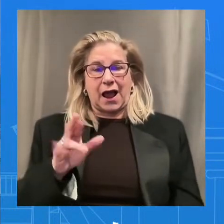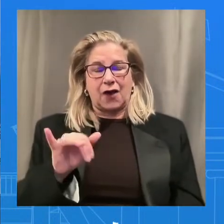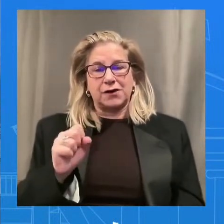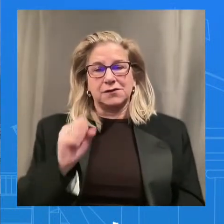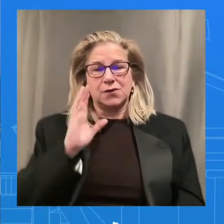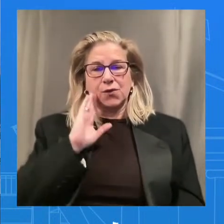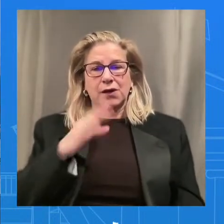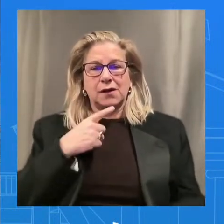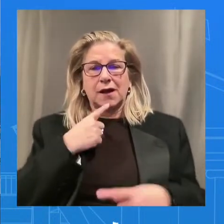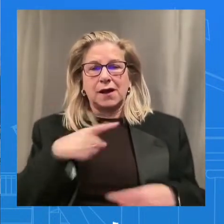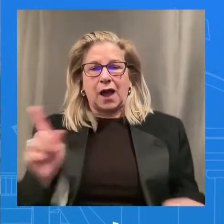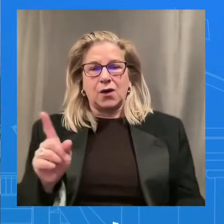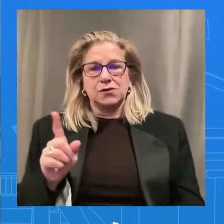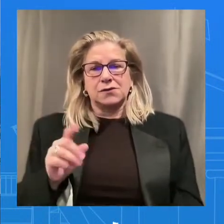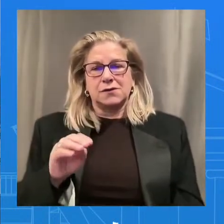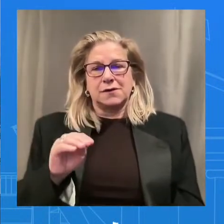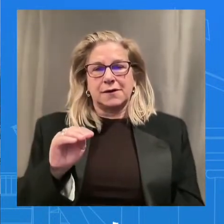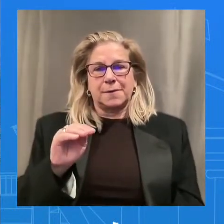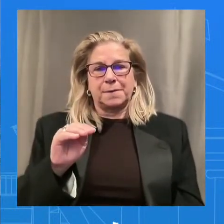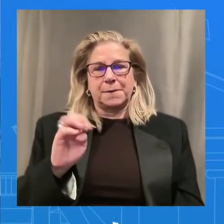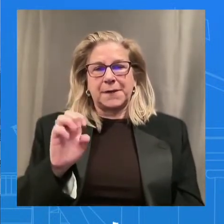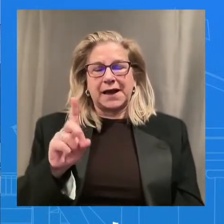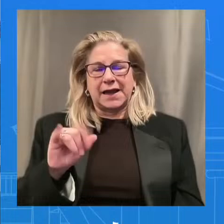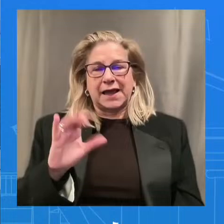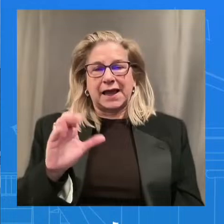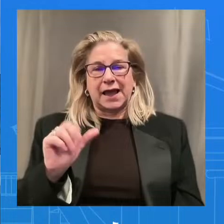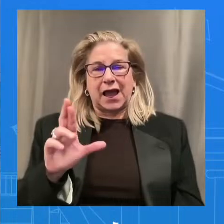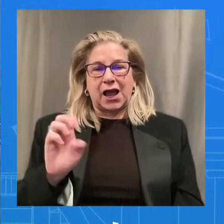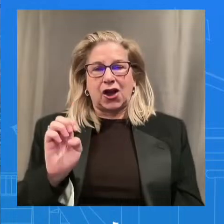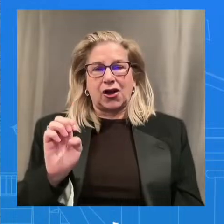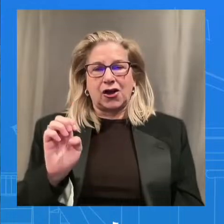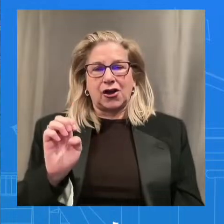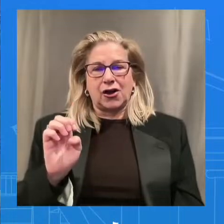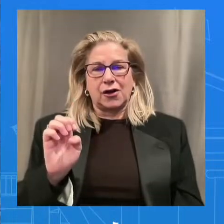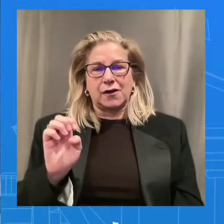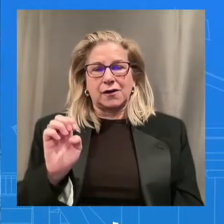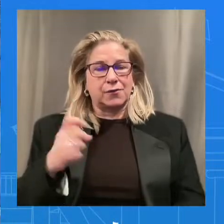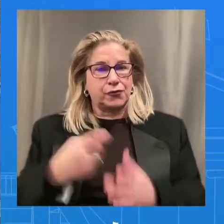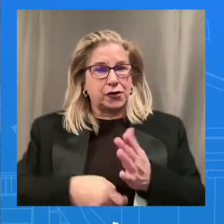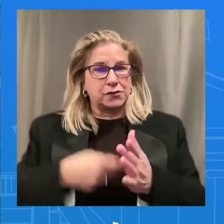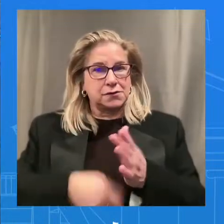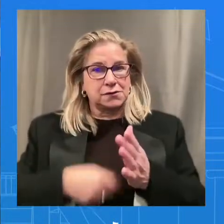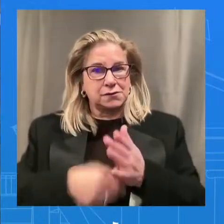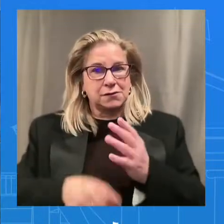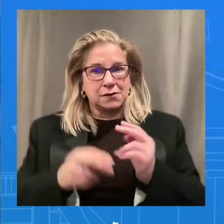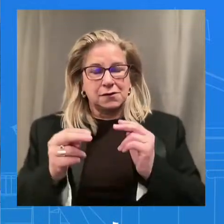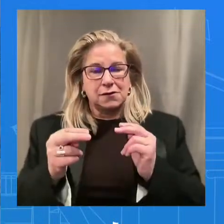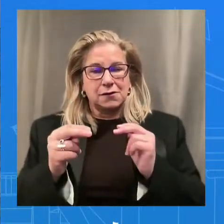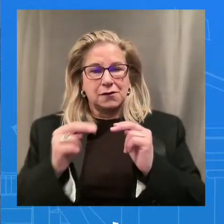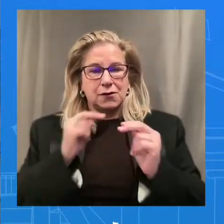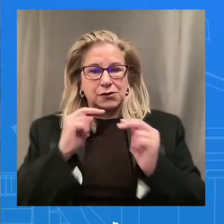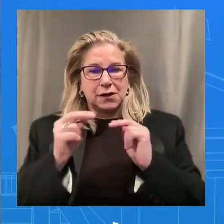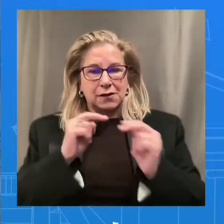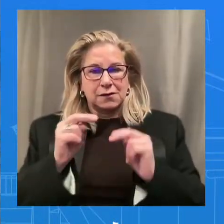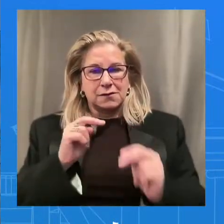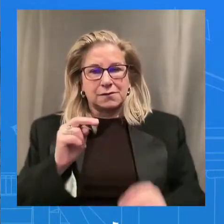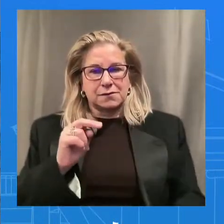And Bloomberg is now reporting that Eli Lilly has asked the U.S. government to pause its forward march with the drug price negotiations.